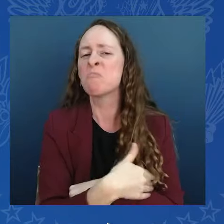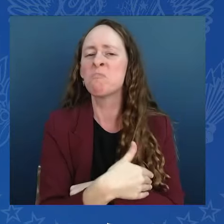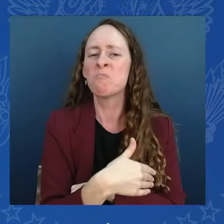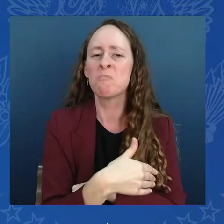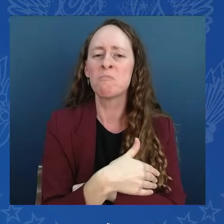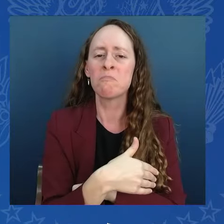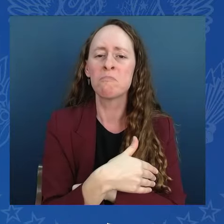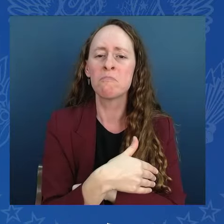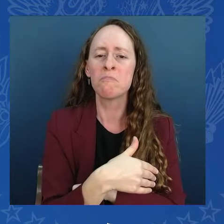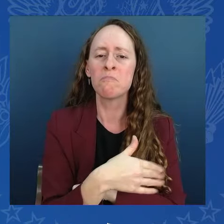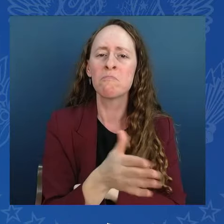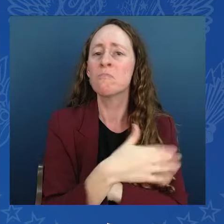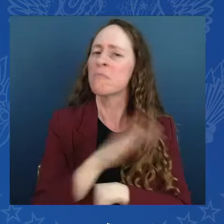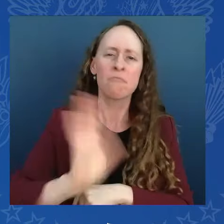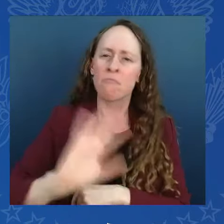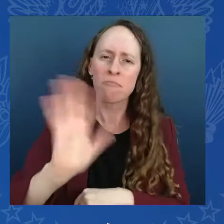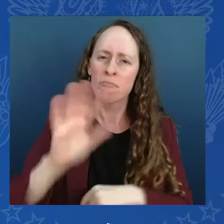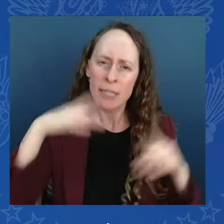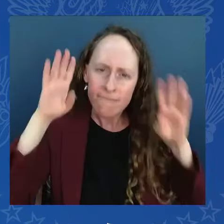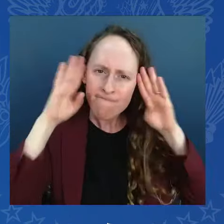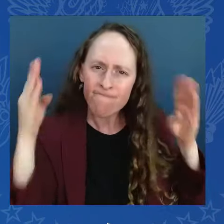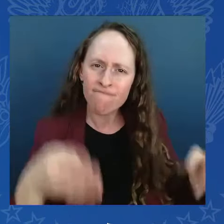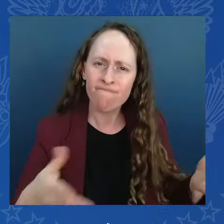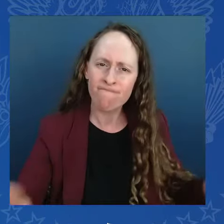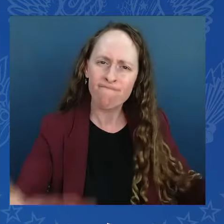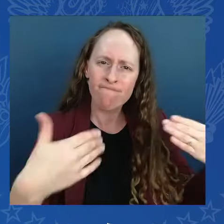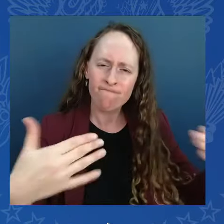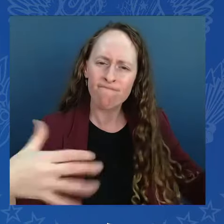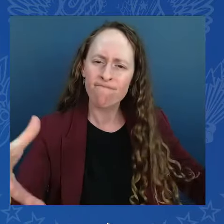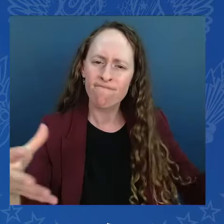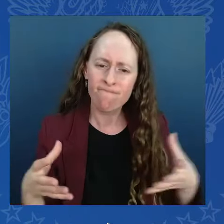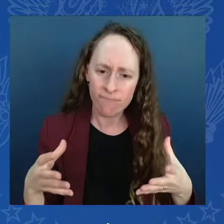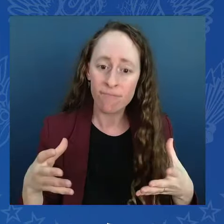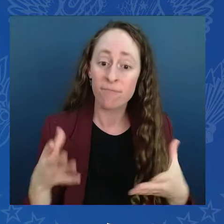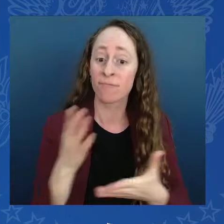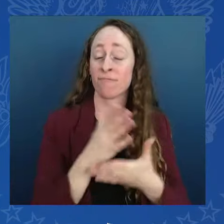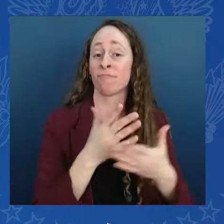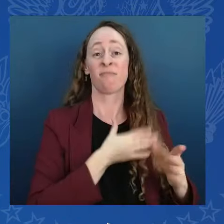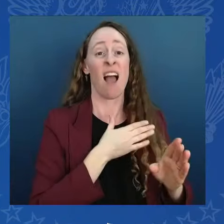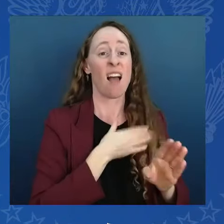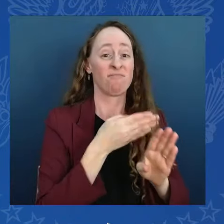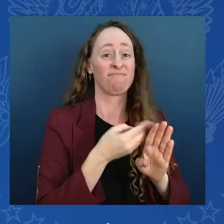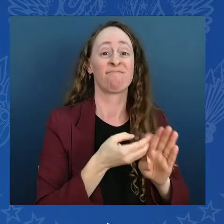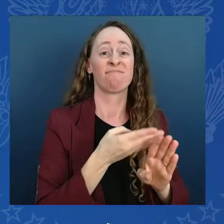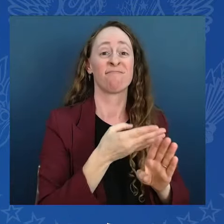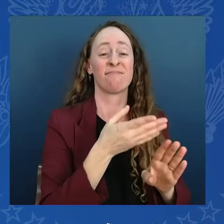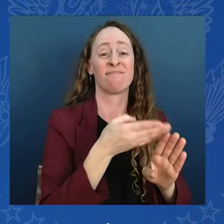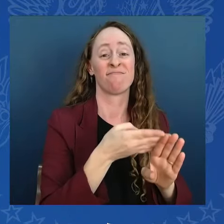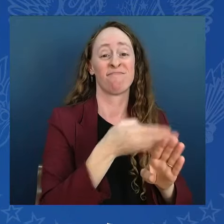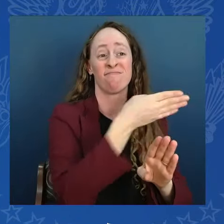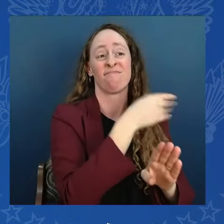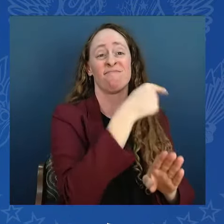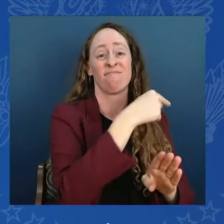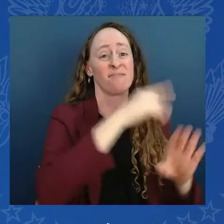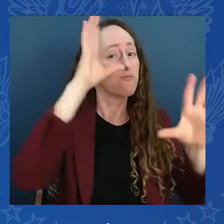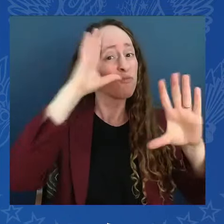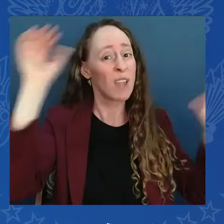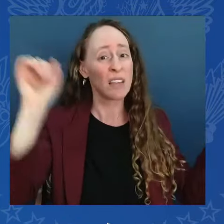leaving people behind, like my predecessor in the White House and his allies in Congress; like your senator,